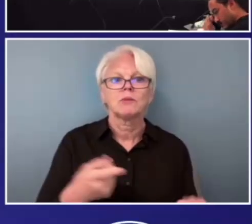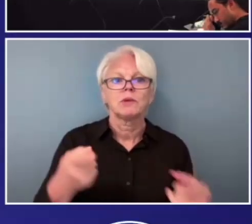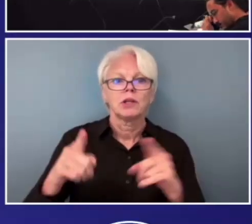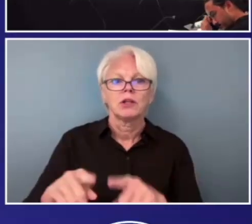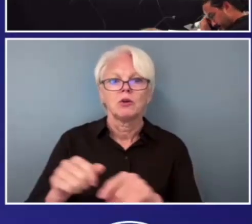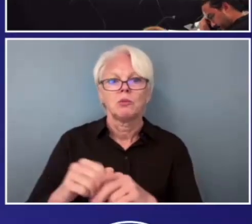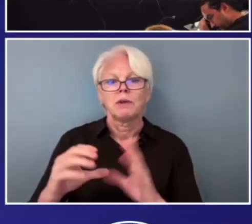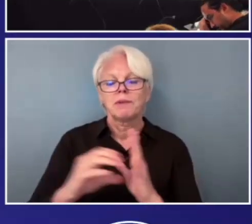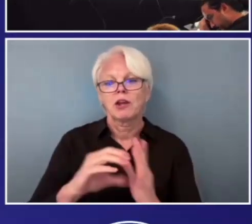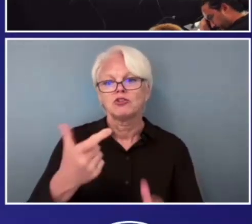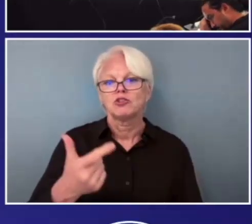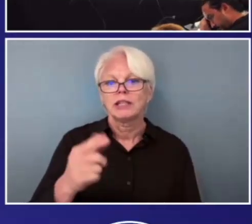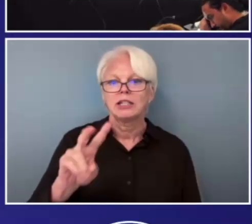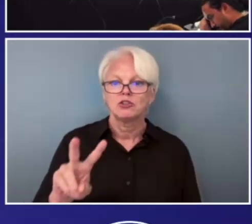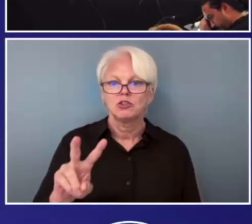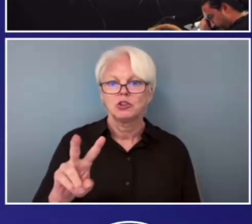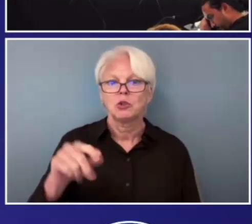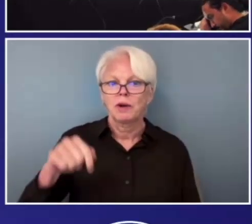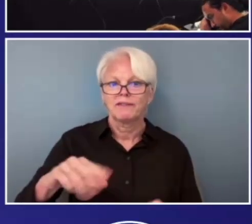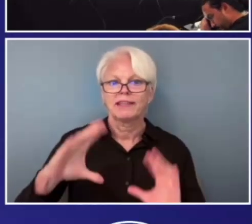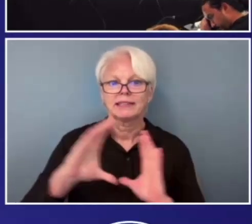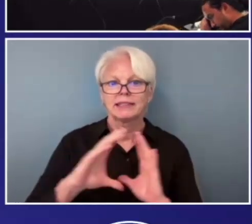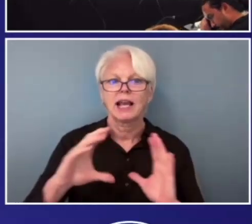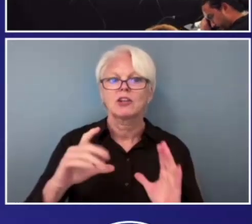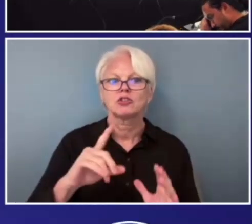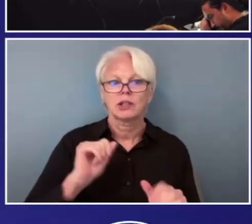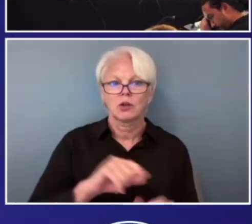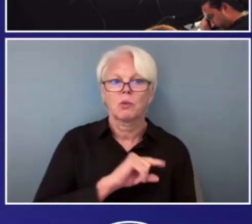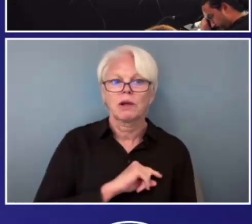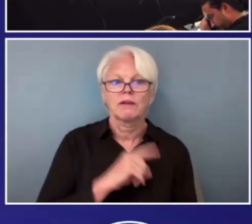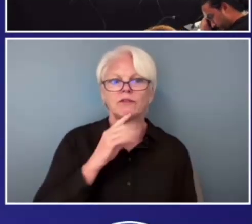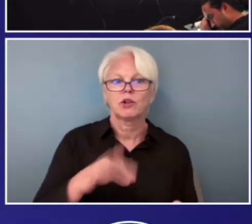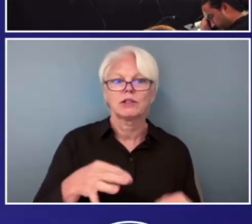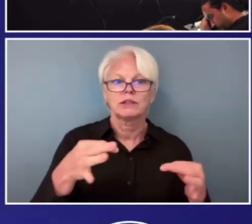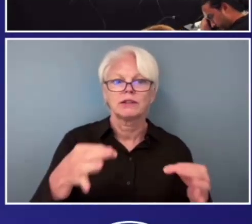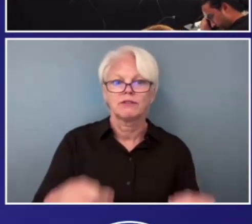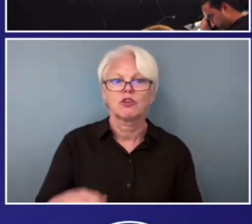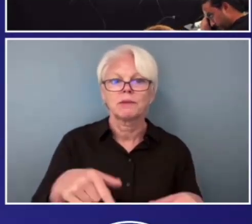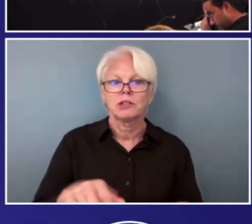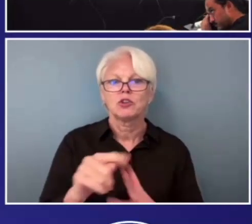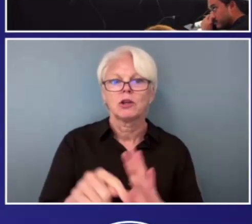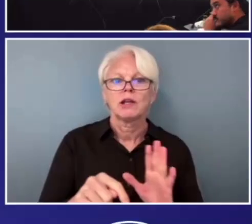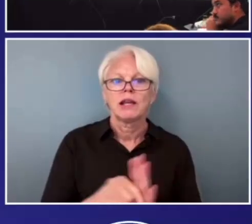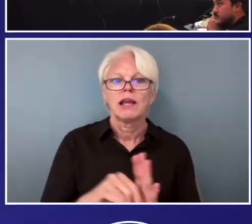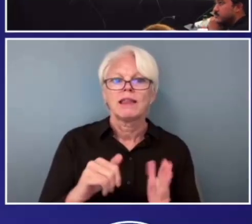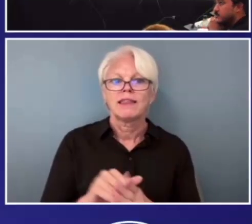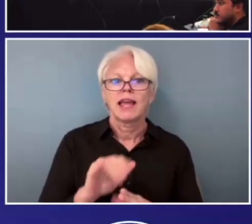(g)(2) of this section is eligible for deferment during periods that collectively do not exceed three years.